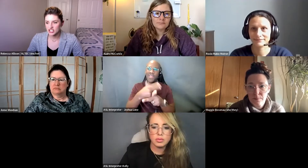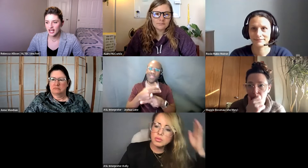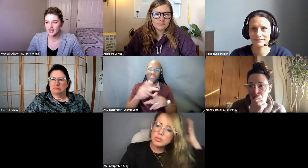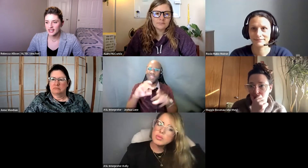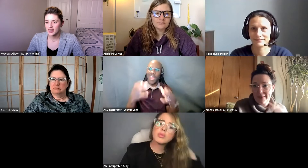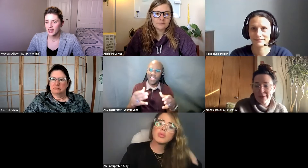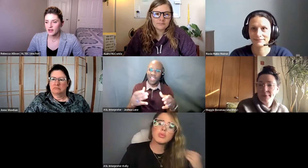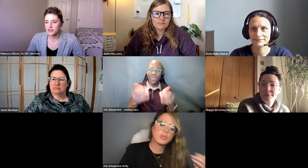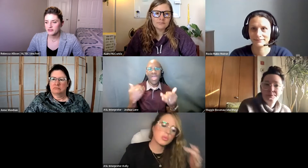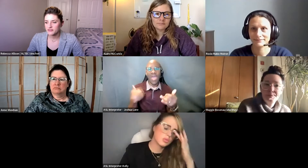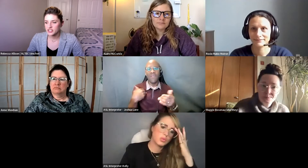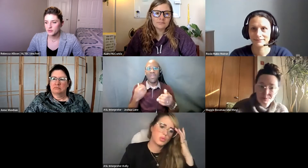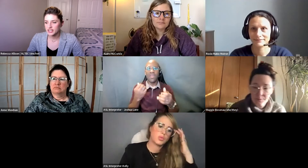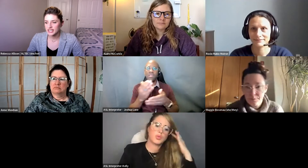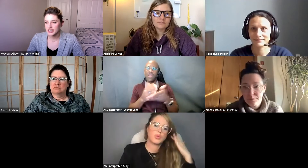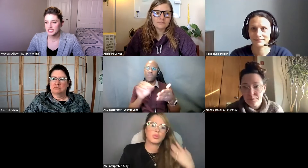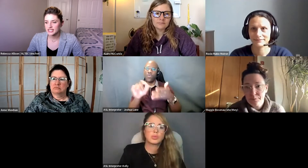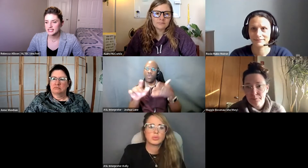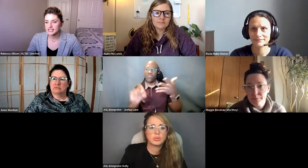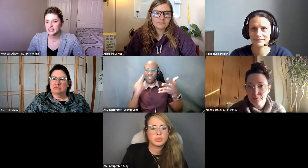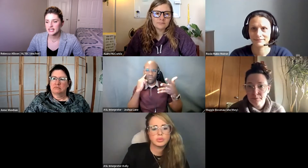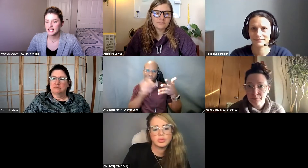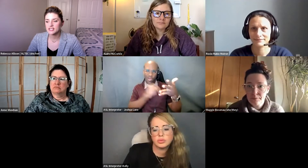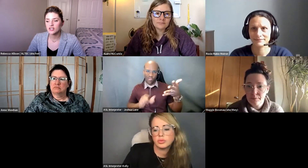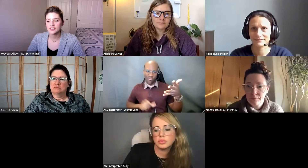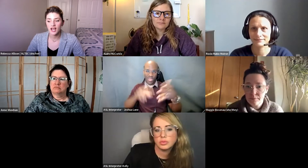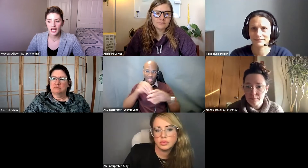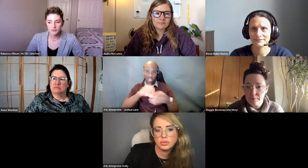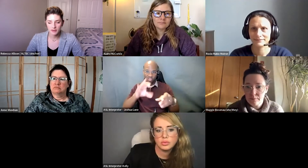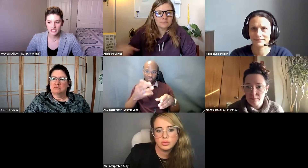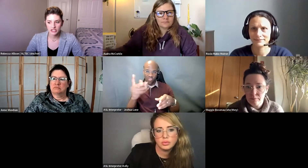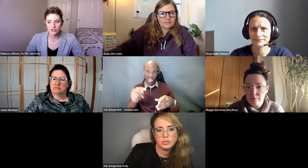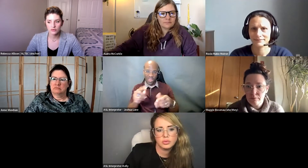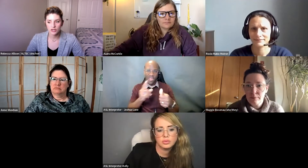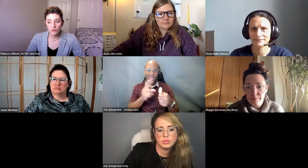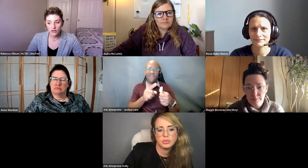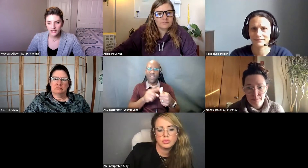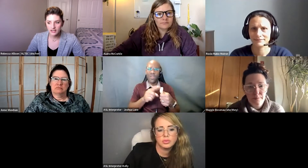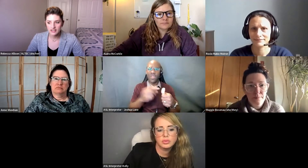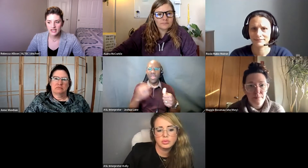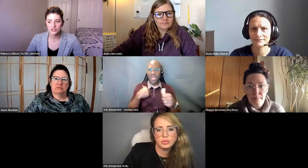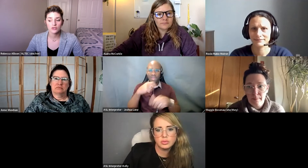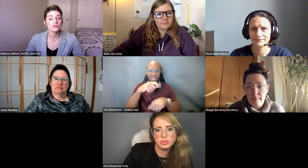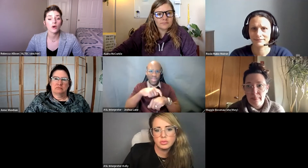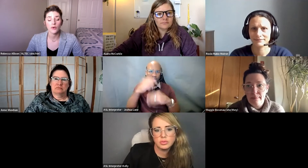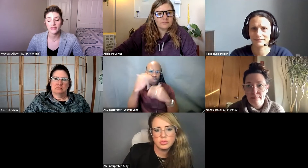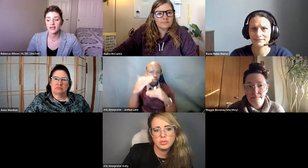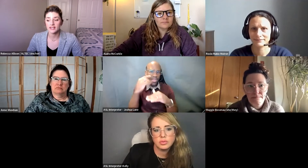chat. The first one is, "Is there a time limit to the recordings and do you know what that is?"